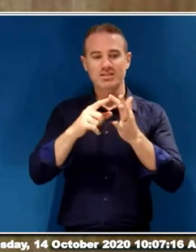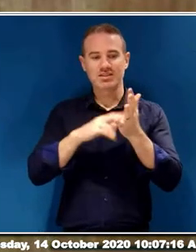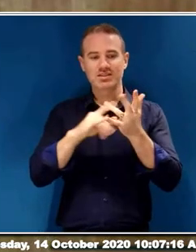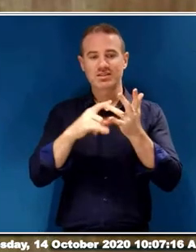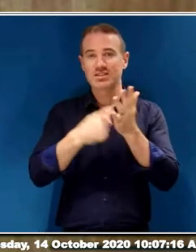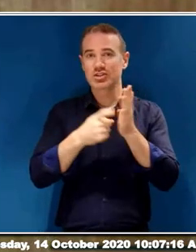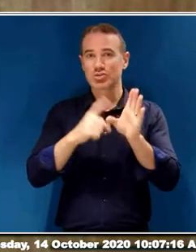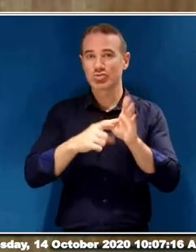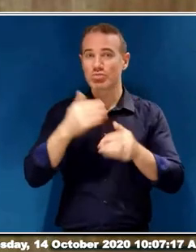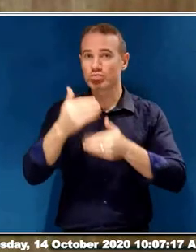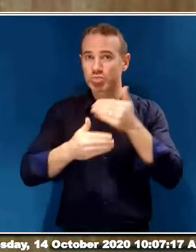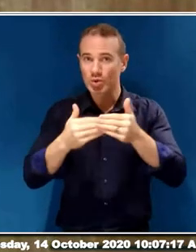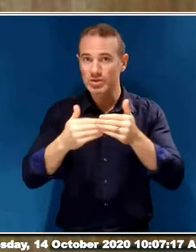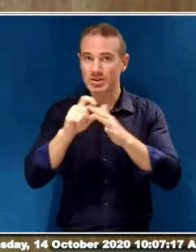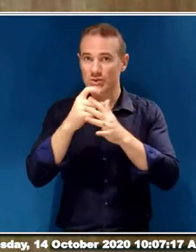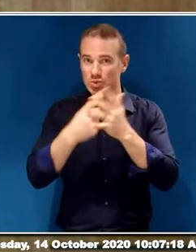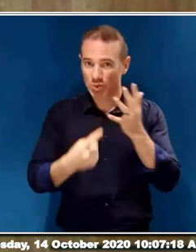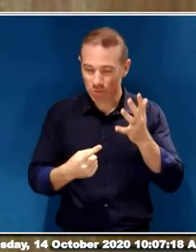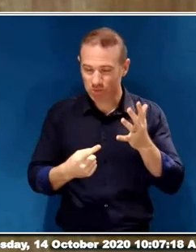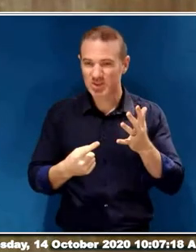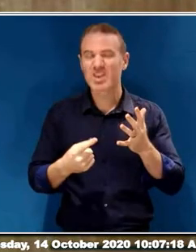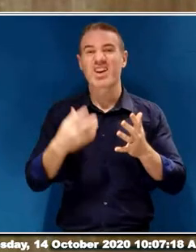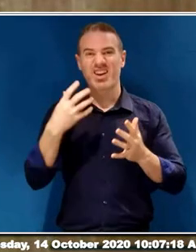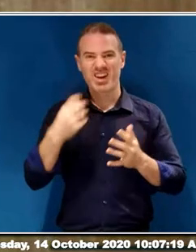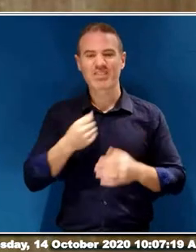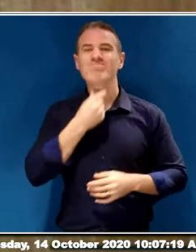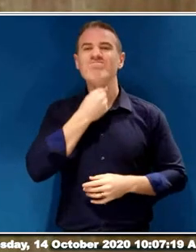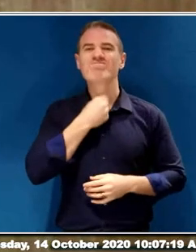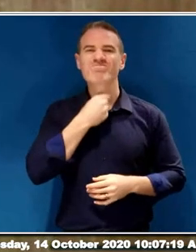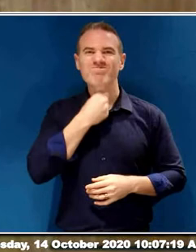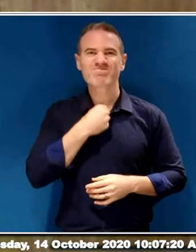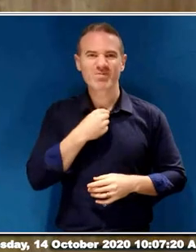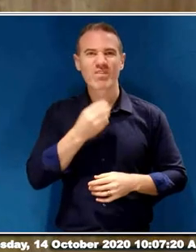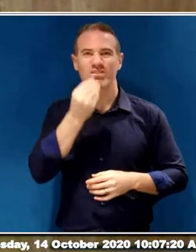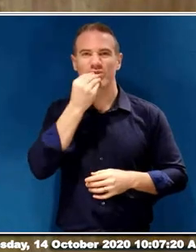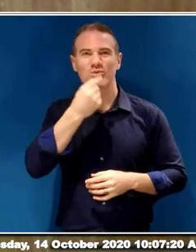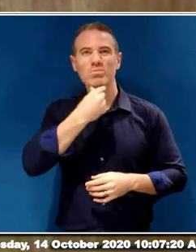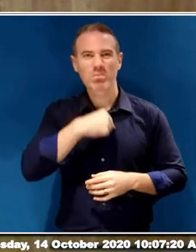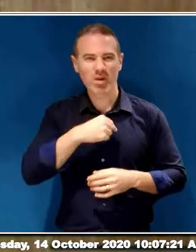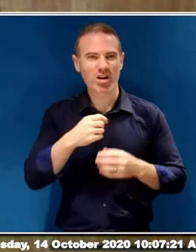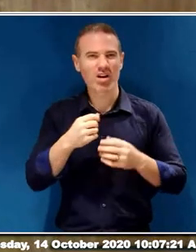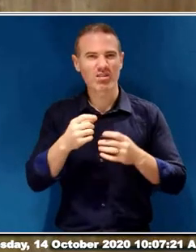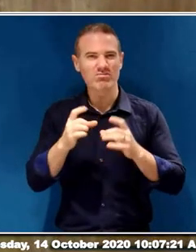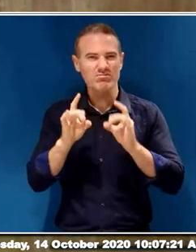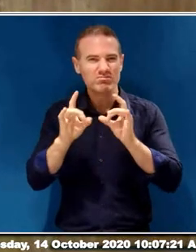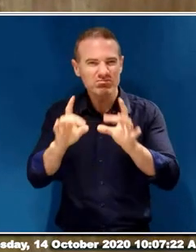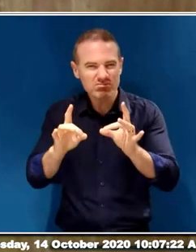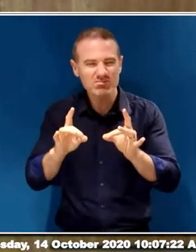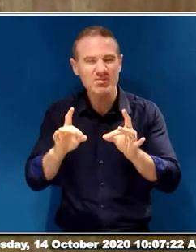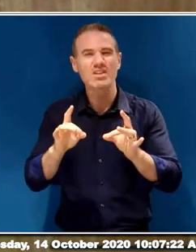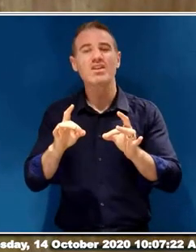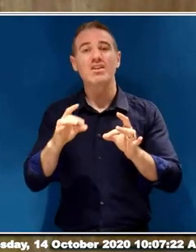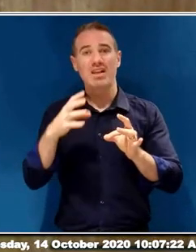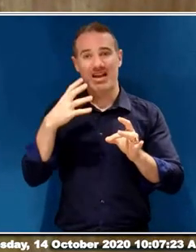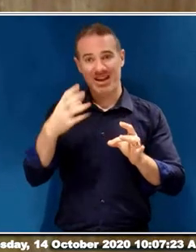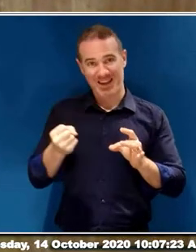oesophagitis, dysgraphia, PEG-fed, and more recently